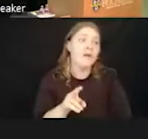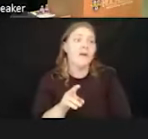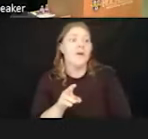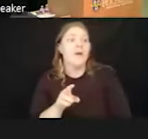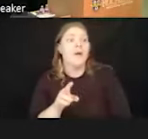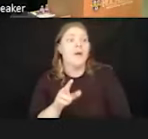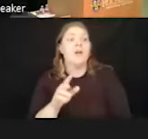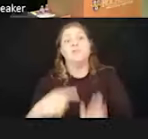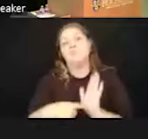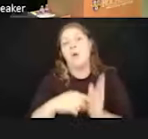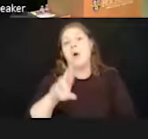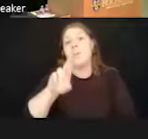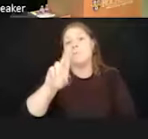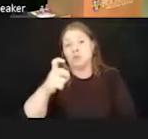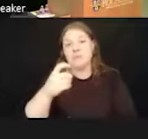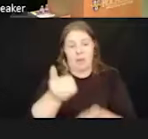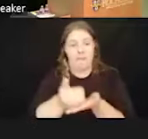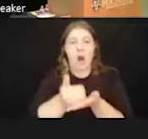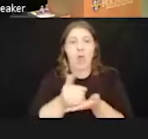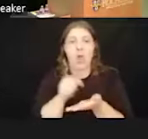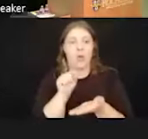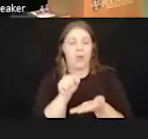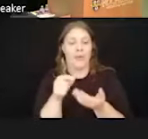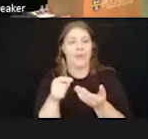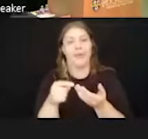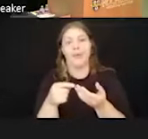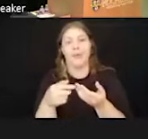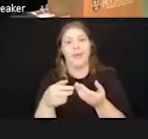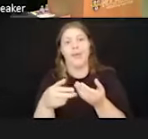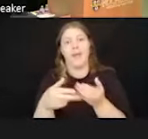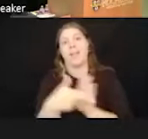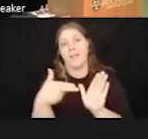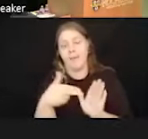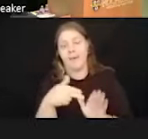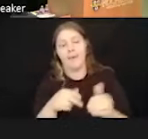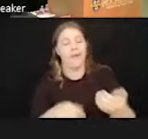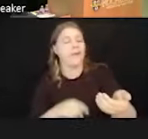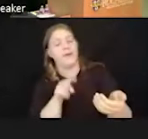bottle let's say you have a prescription bottle in your hand and you're looking at it and it says